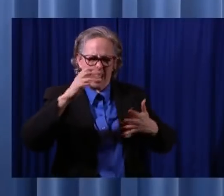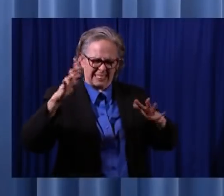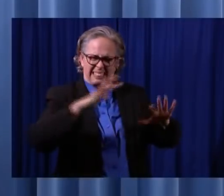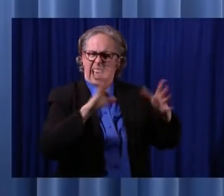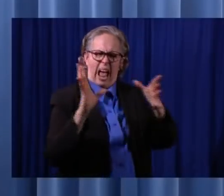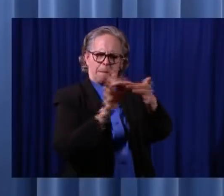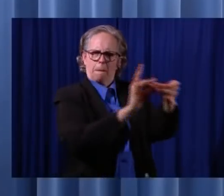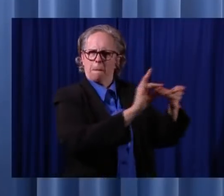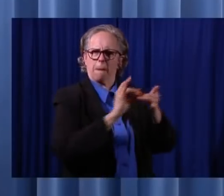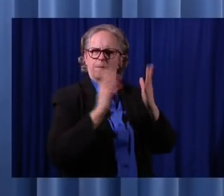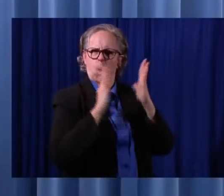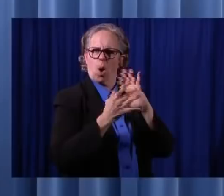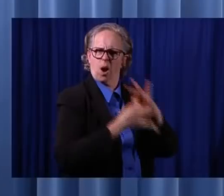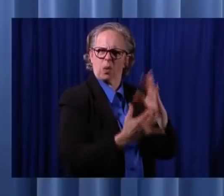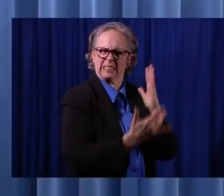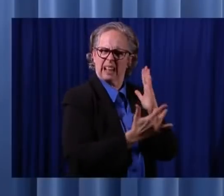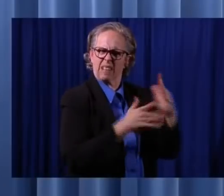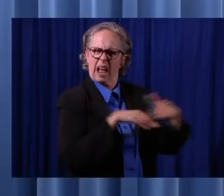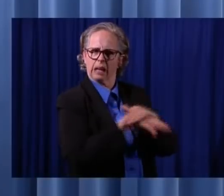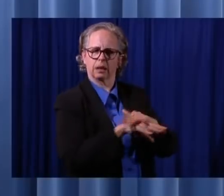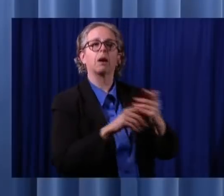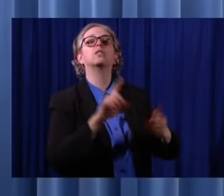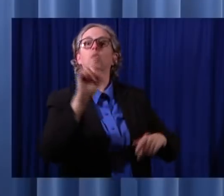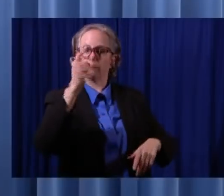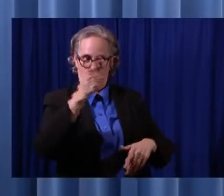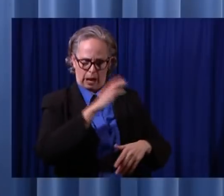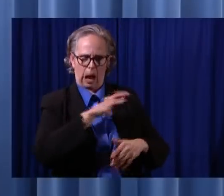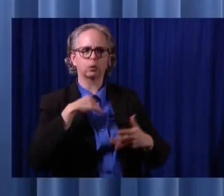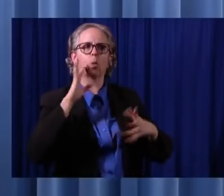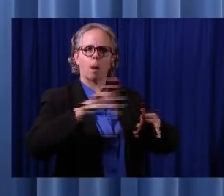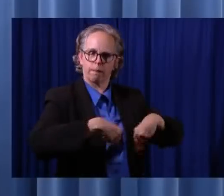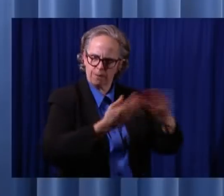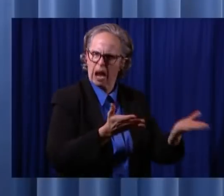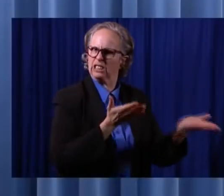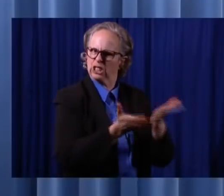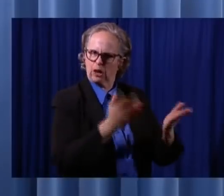FUNDS TO HELP THESE FAMILY AND CHILDREN'S FIRST COUNSEL TO BUY